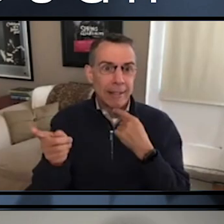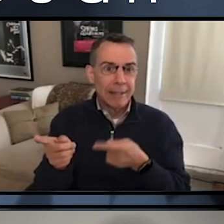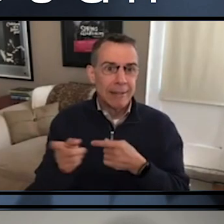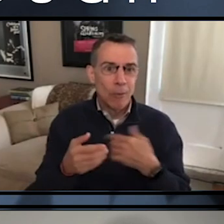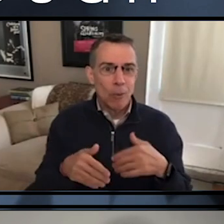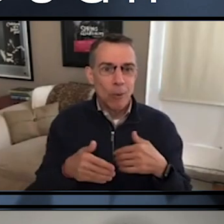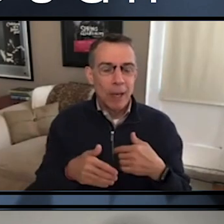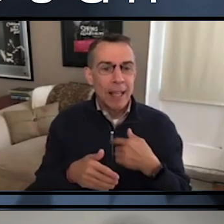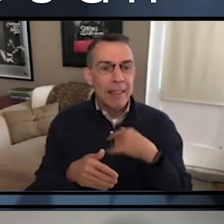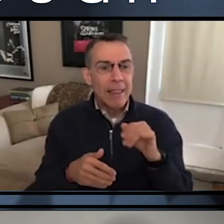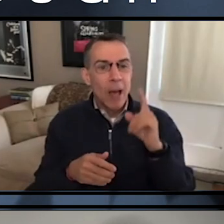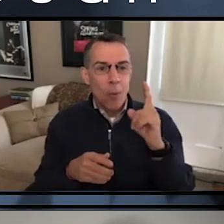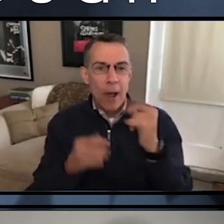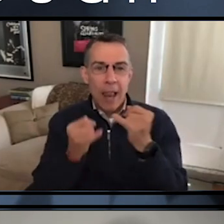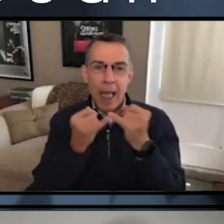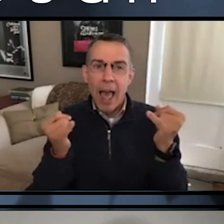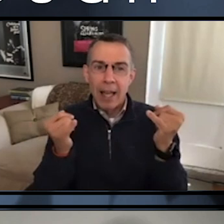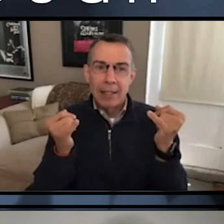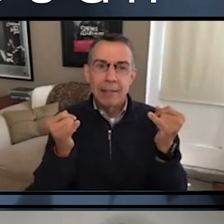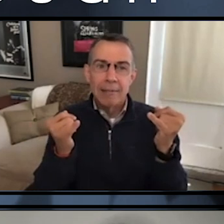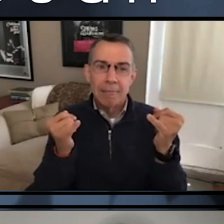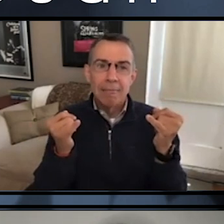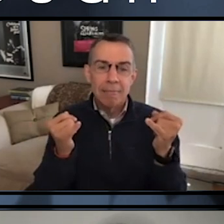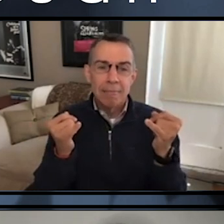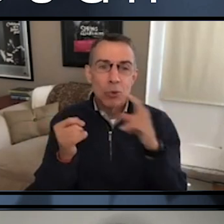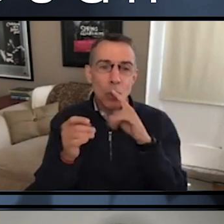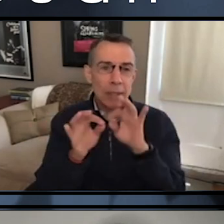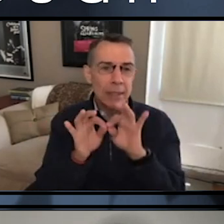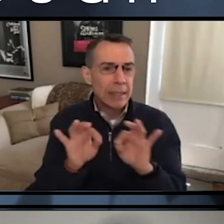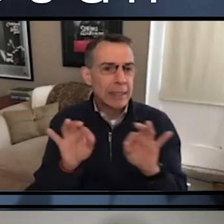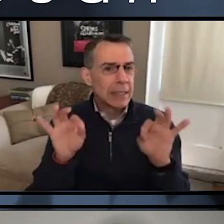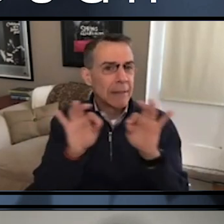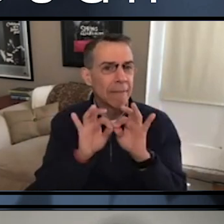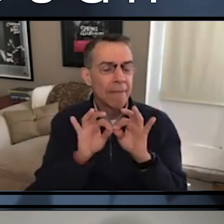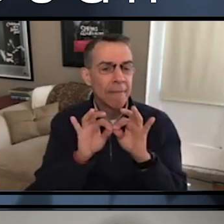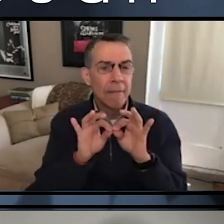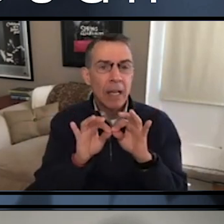line in particular is so significant because sometimes that's all you want is